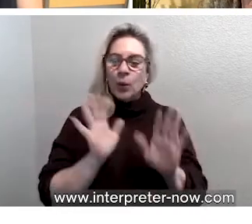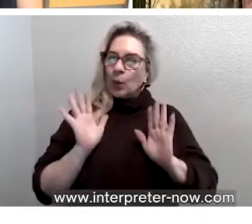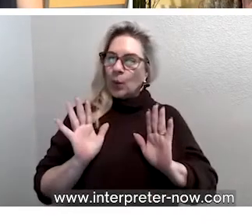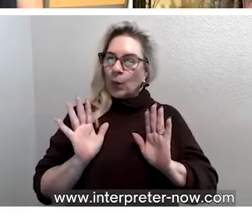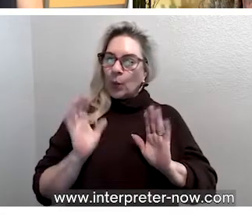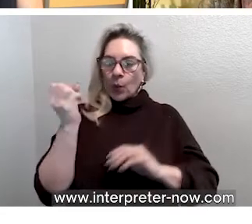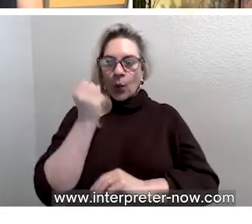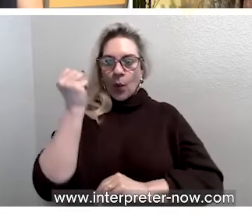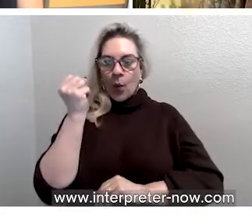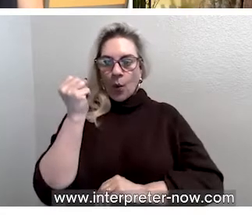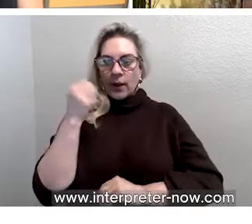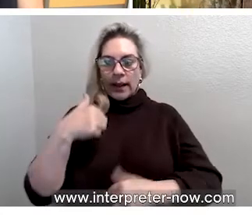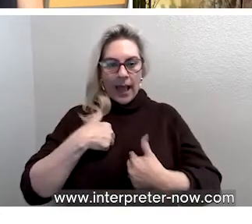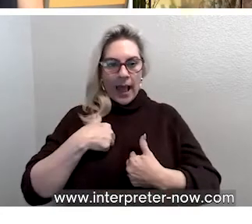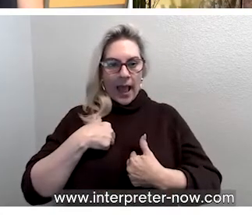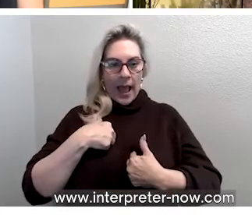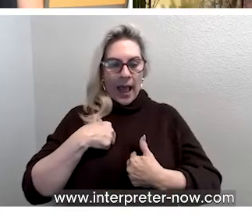This is my country, too." So anyway, I'm American.